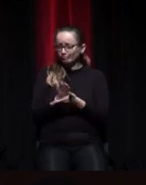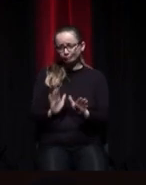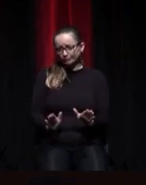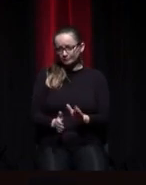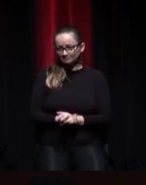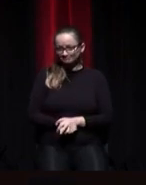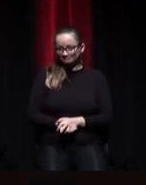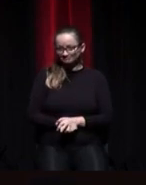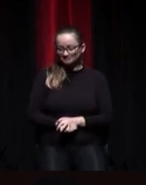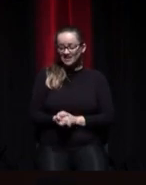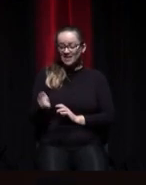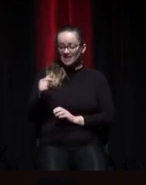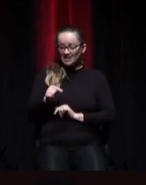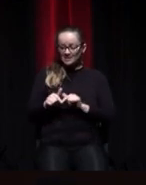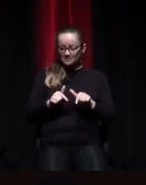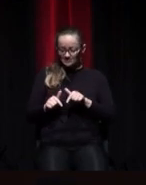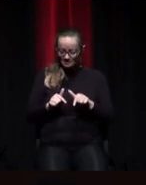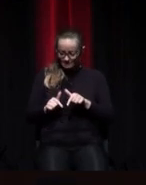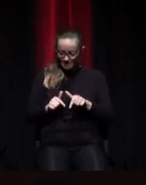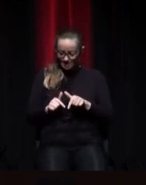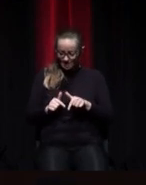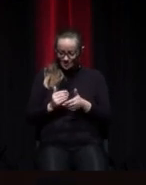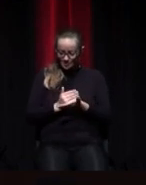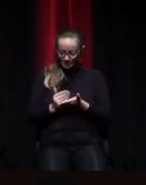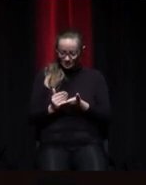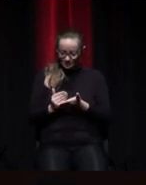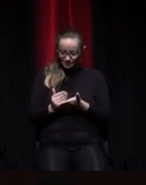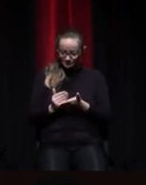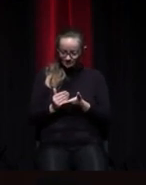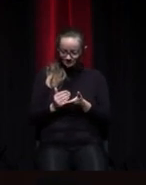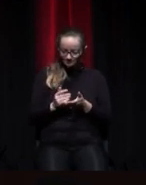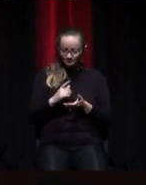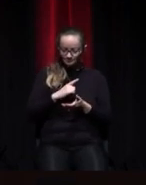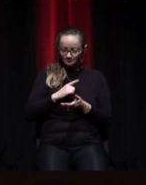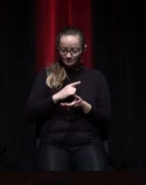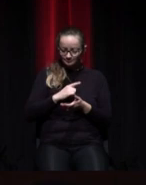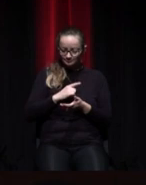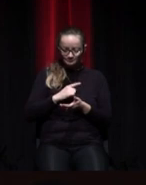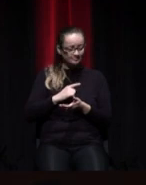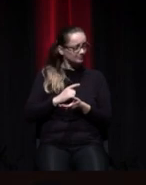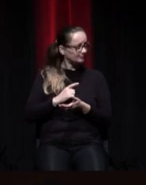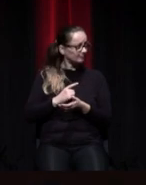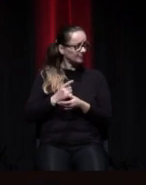This work that came into being tem years ago is over.